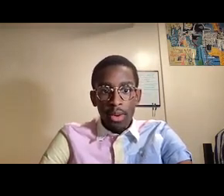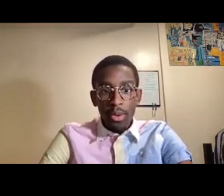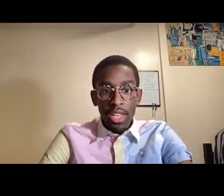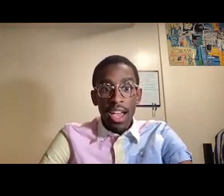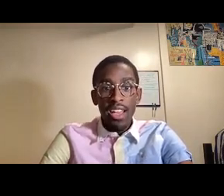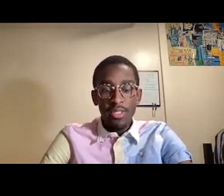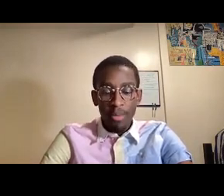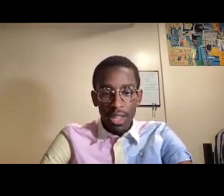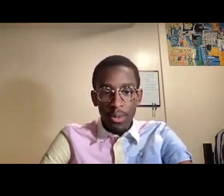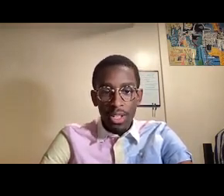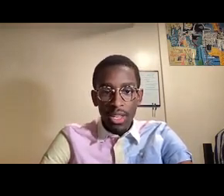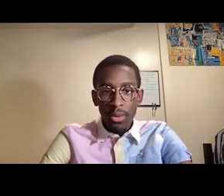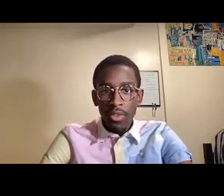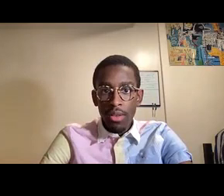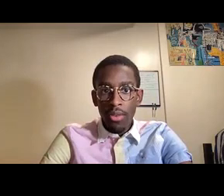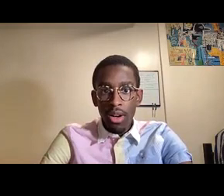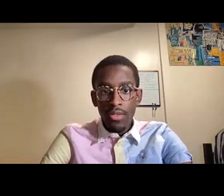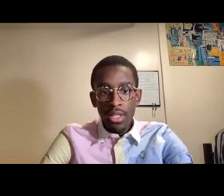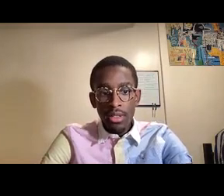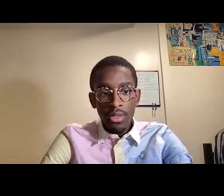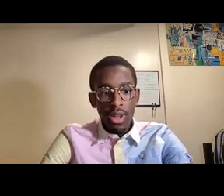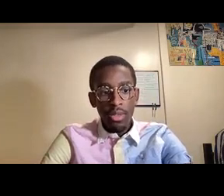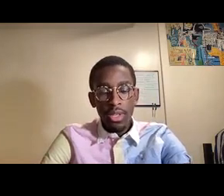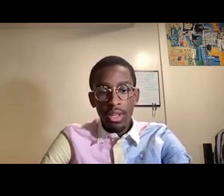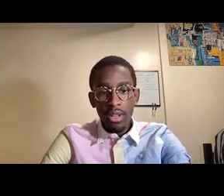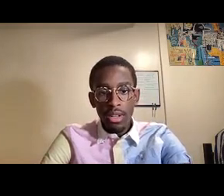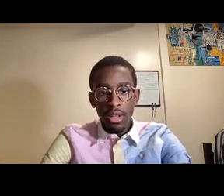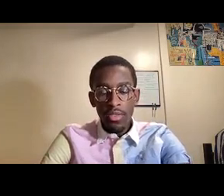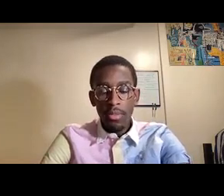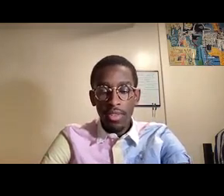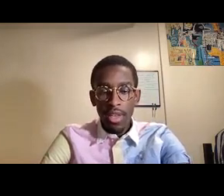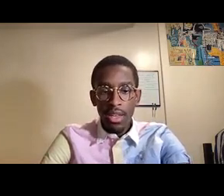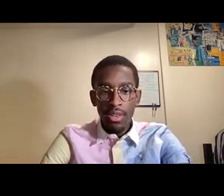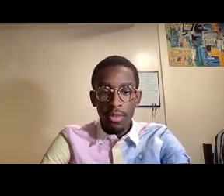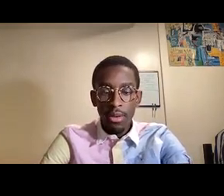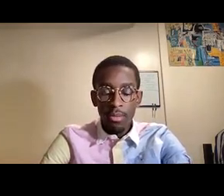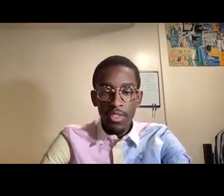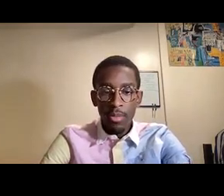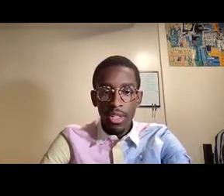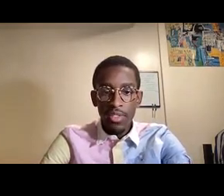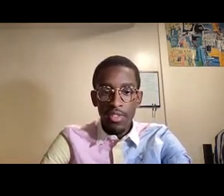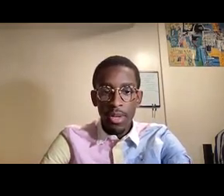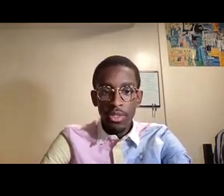we asked Mike what he was involved in throughout the year, aside from Best Buddies and Special